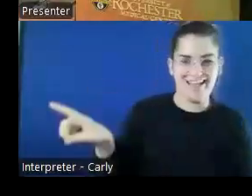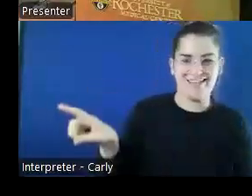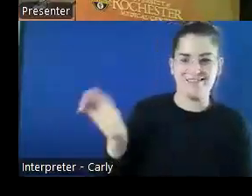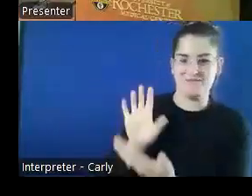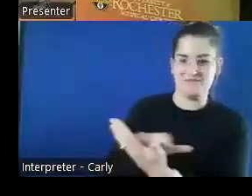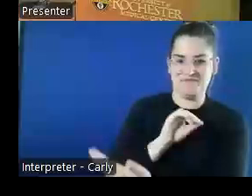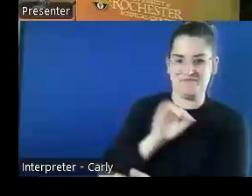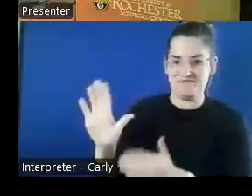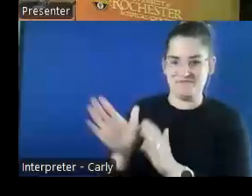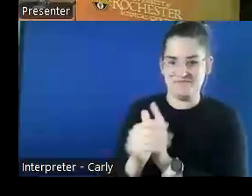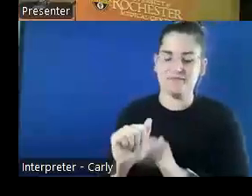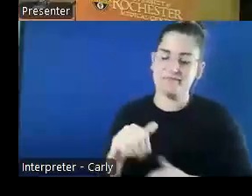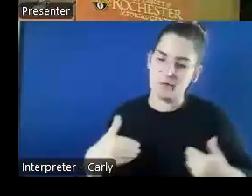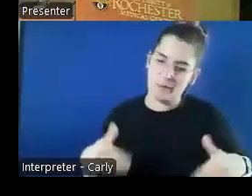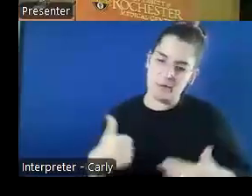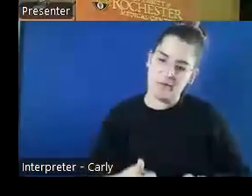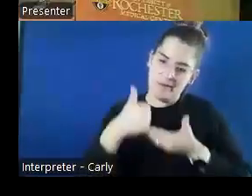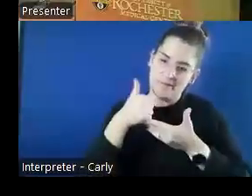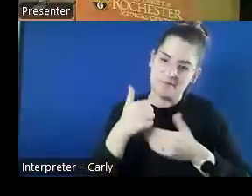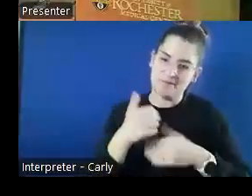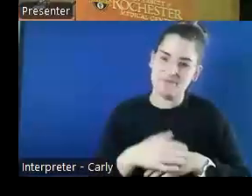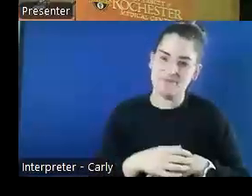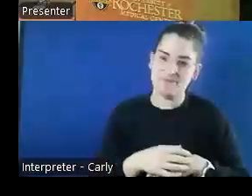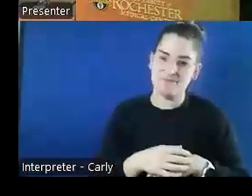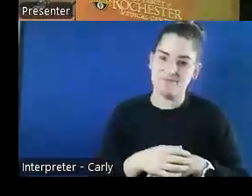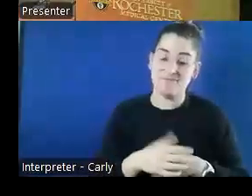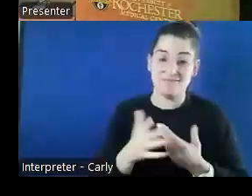helpful learning experience um that was really facilitated by having a closer relationship with